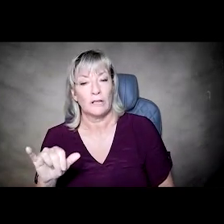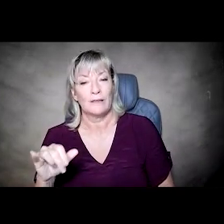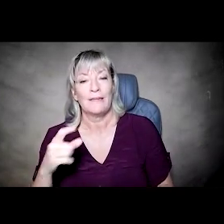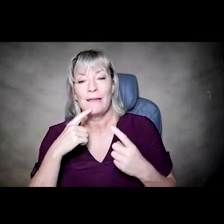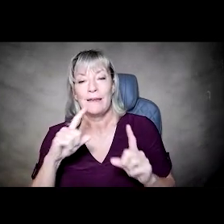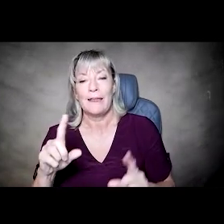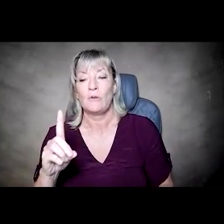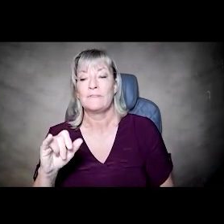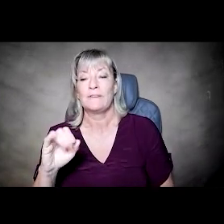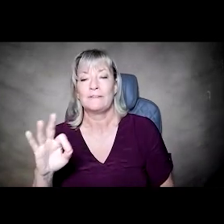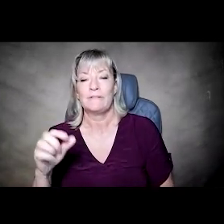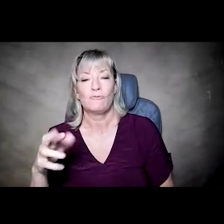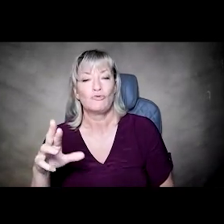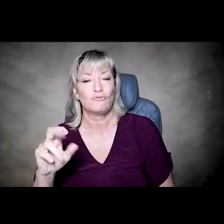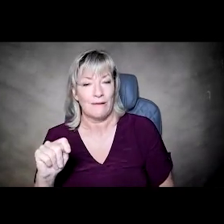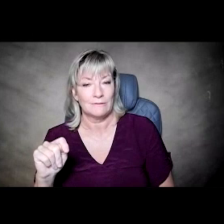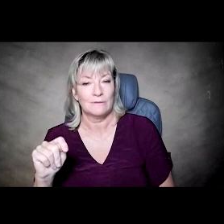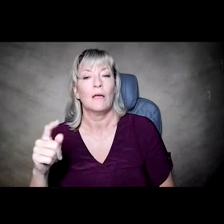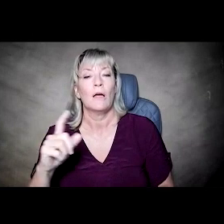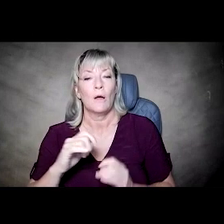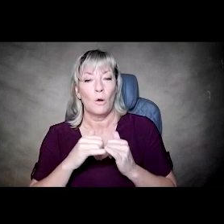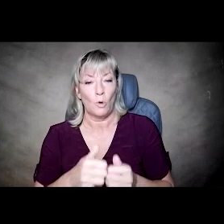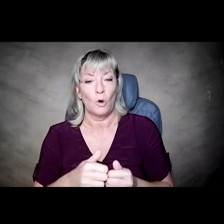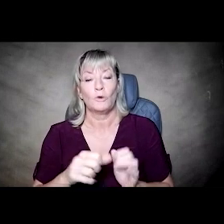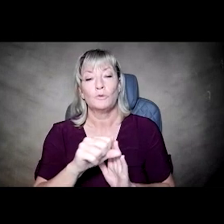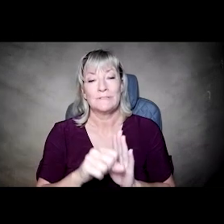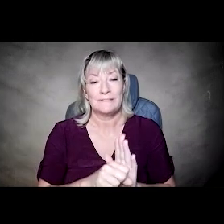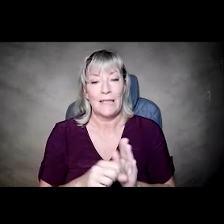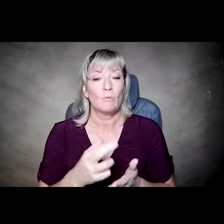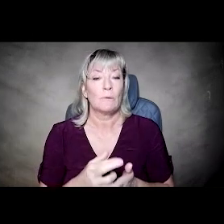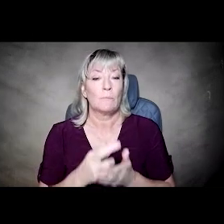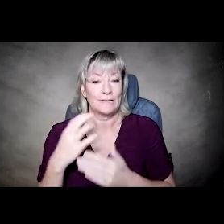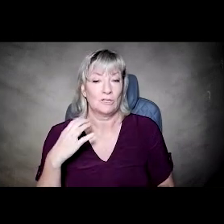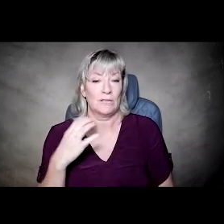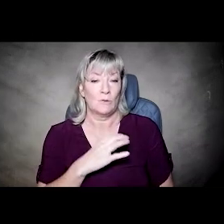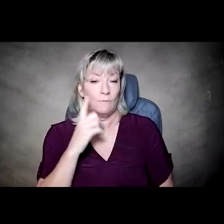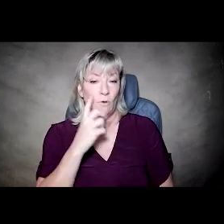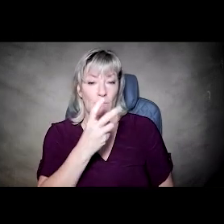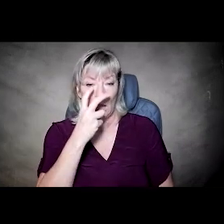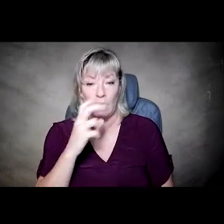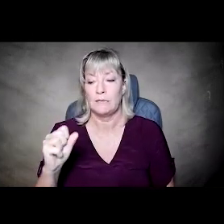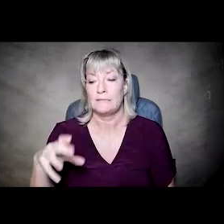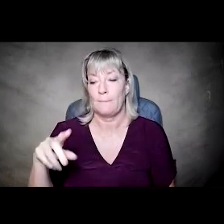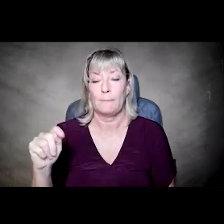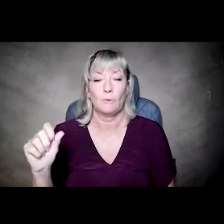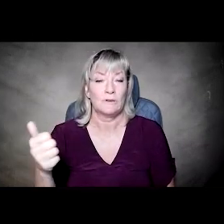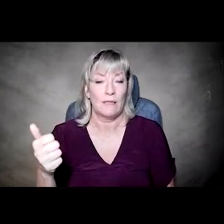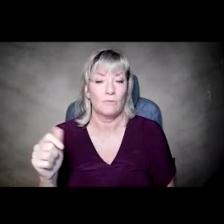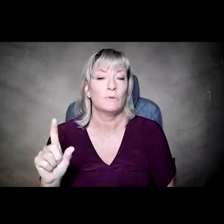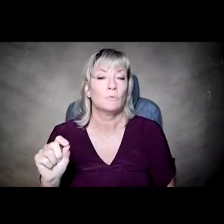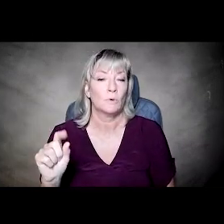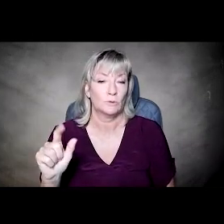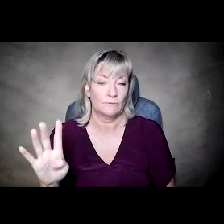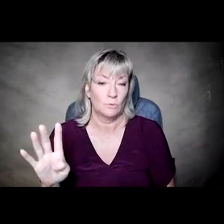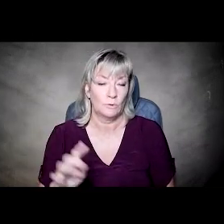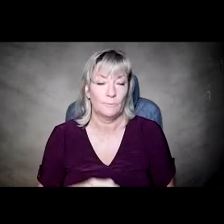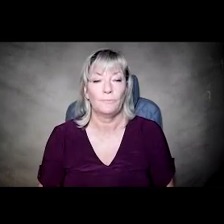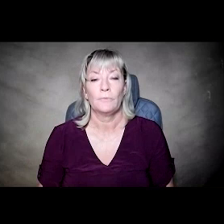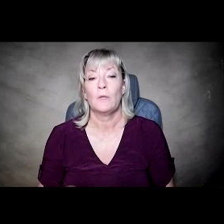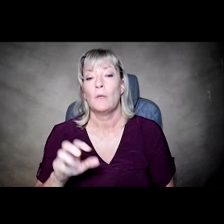grant award to staff and State Rehabilitation Council for the Blind on September 10, 2024.